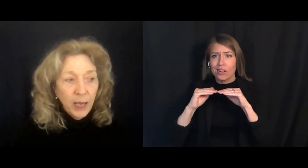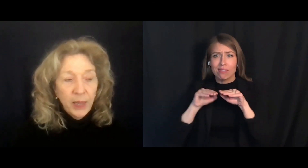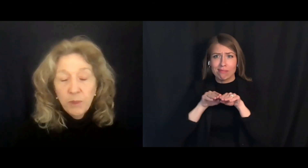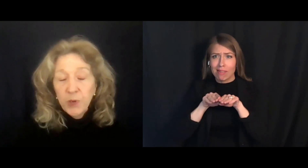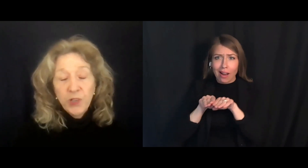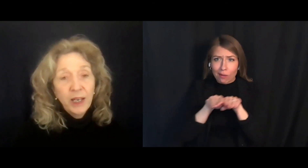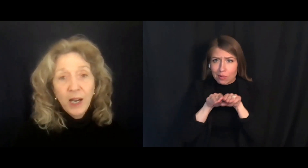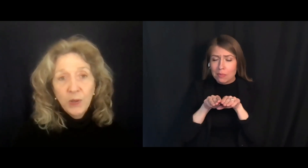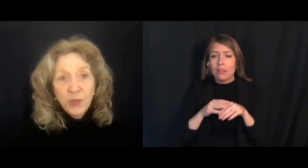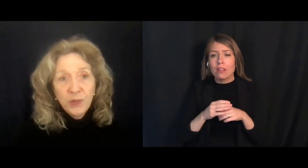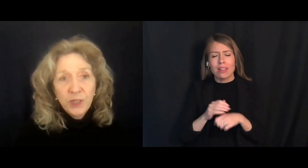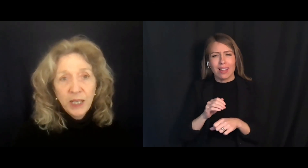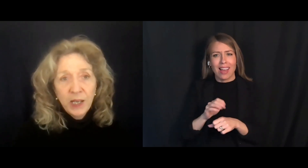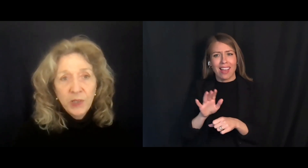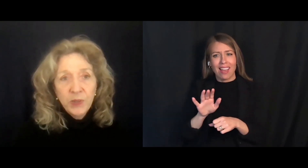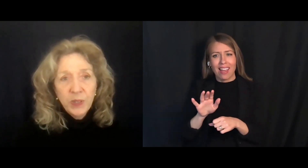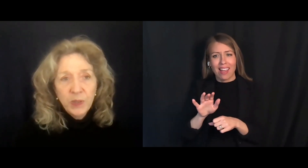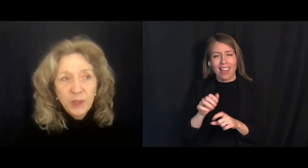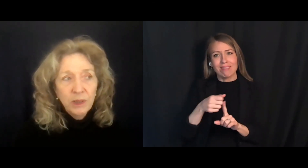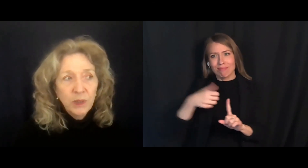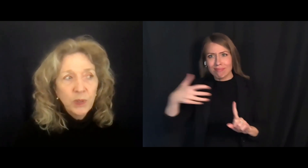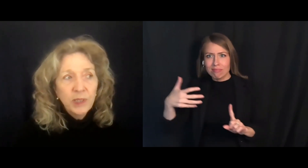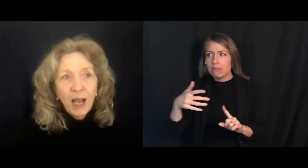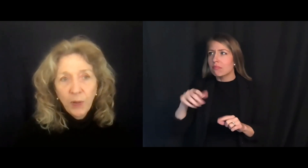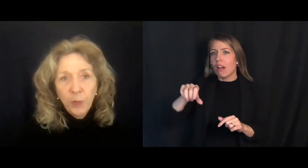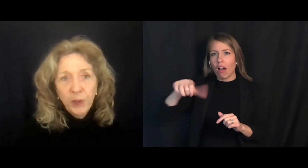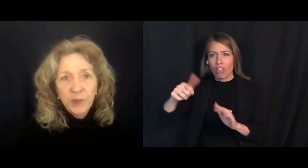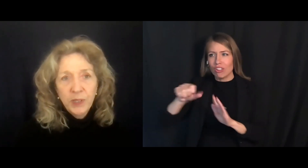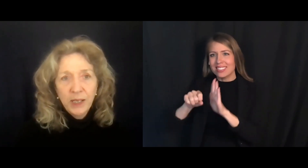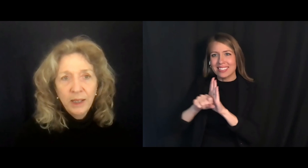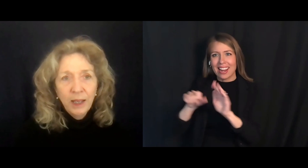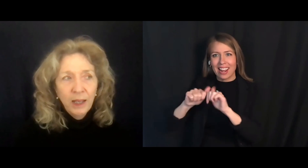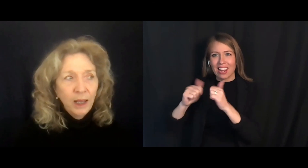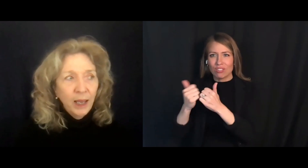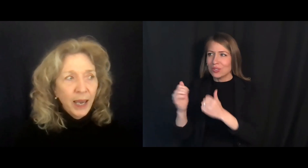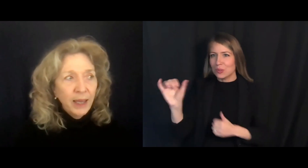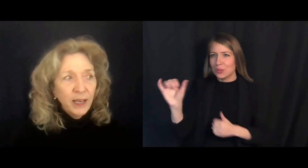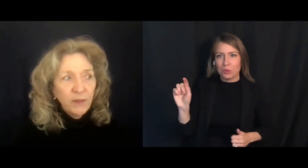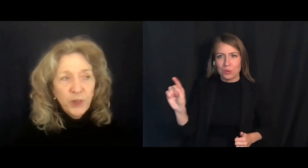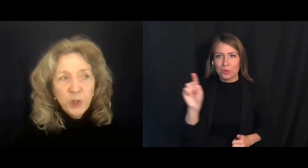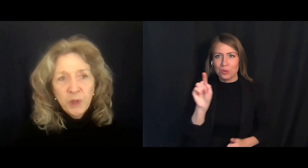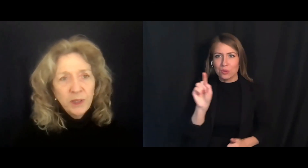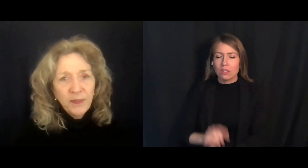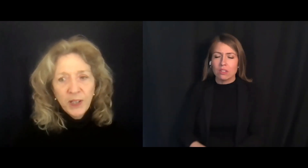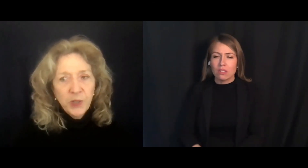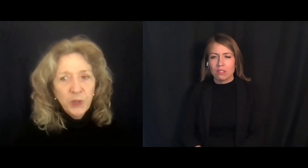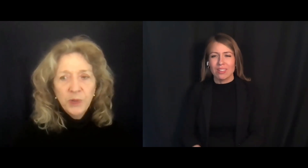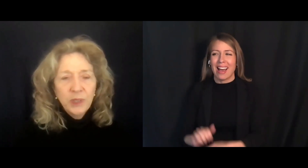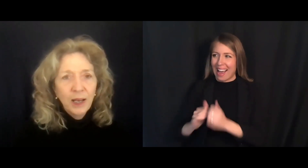and then push that out to the state agencies. So it's how the work is done. And then for the specific issues,